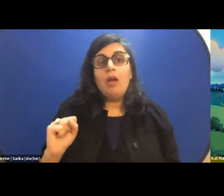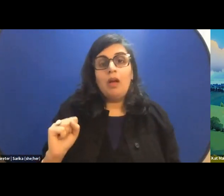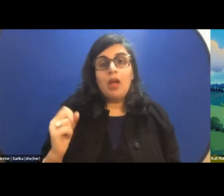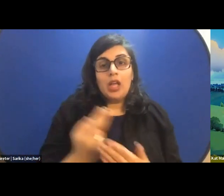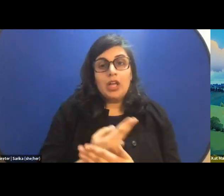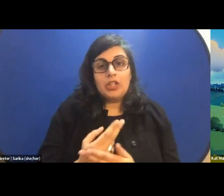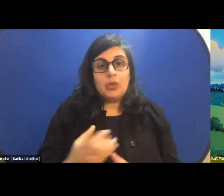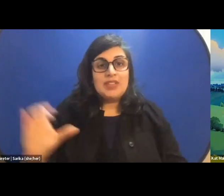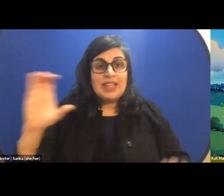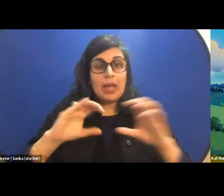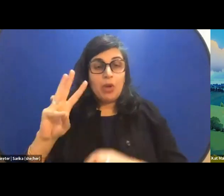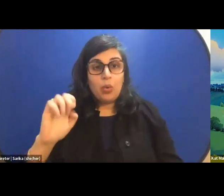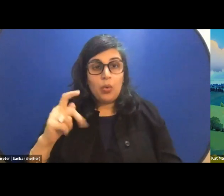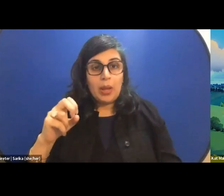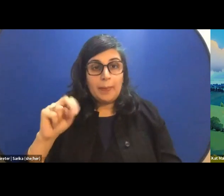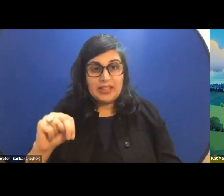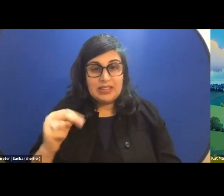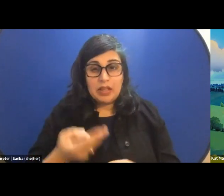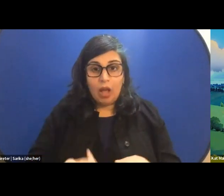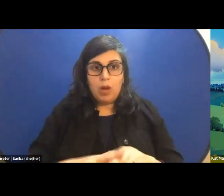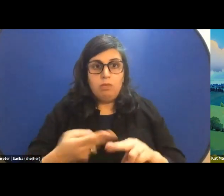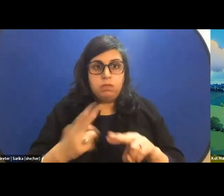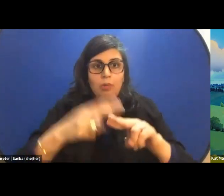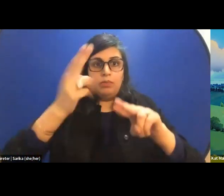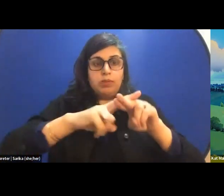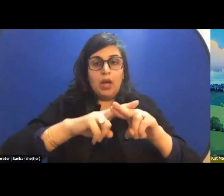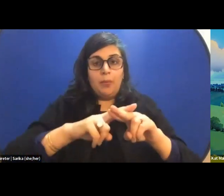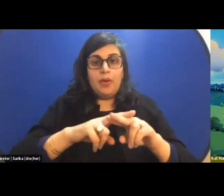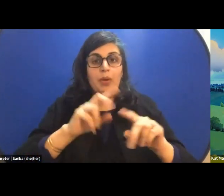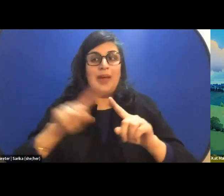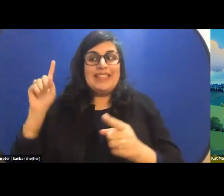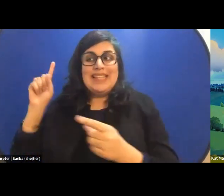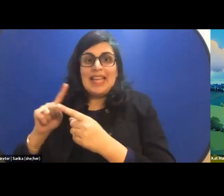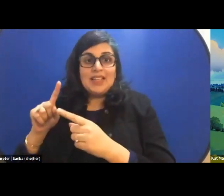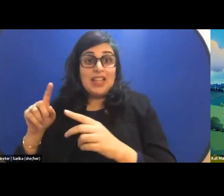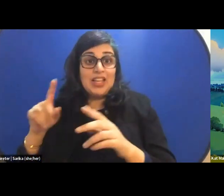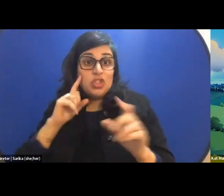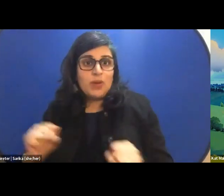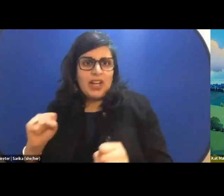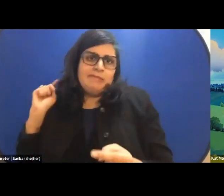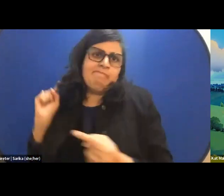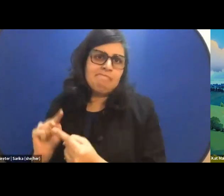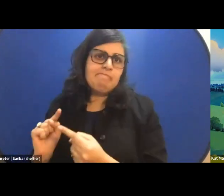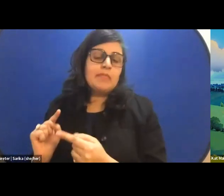in the last five years of observing police responses to protests, the use of chemical and less